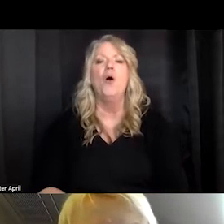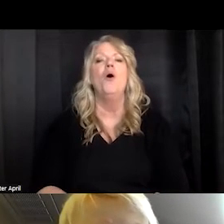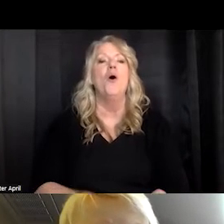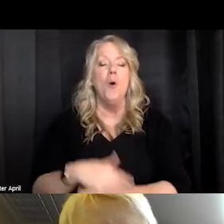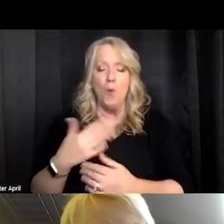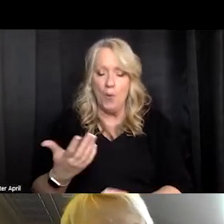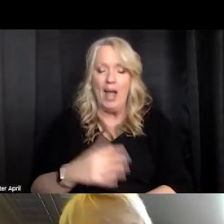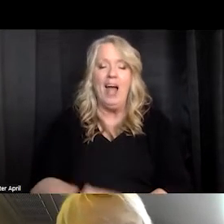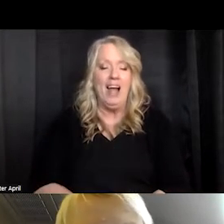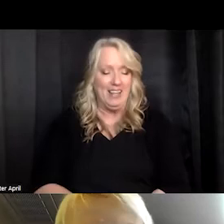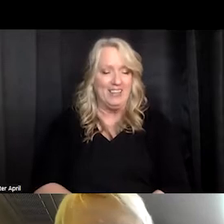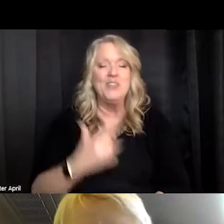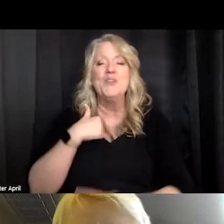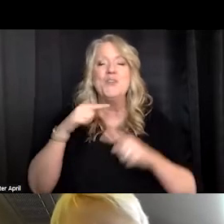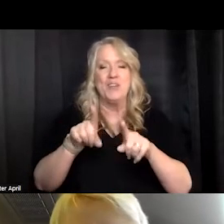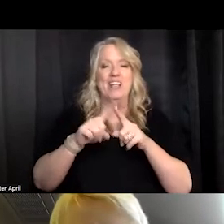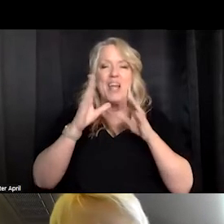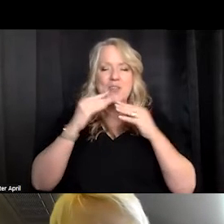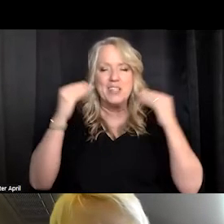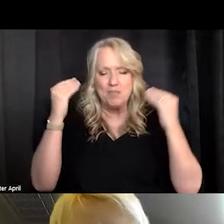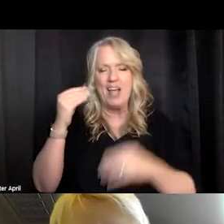FRIEND. IF YOU WANT TO JUST GO WITH YOUR OWN ANSWER. WHAT DO YOU THINK?